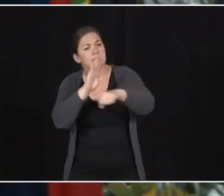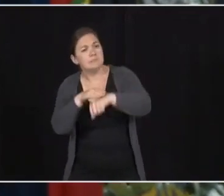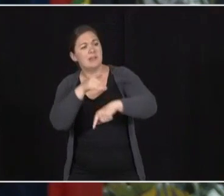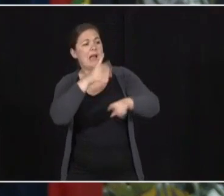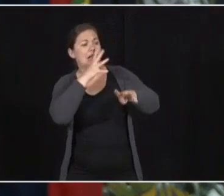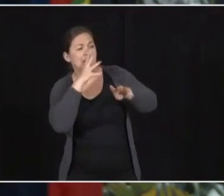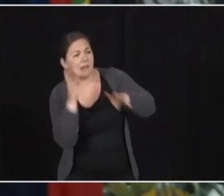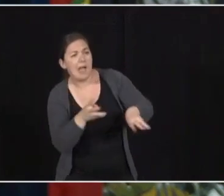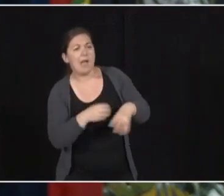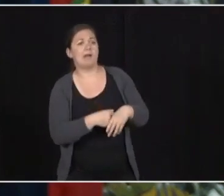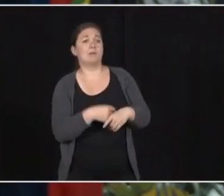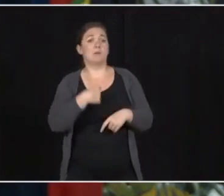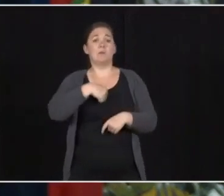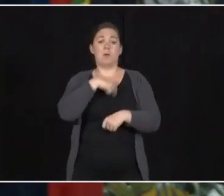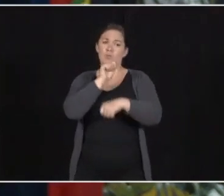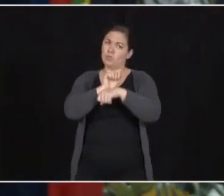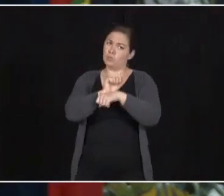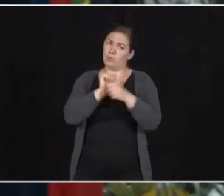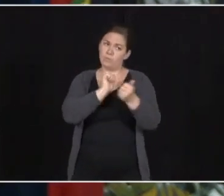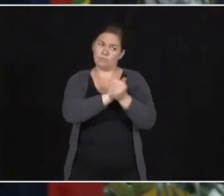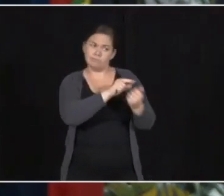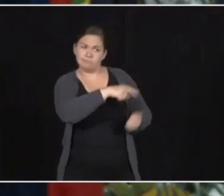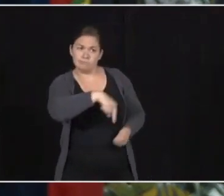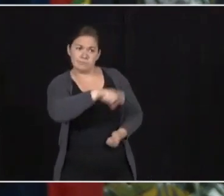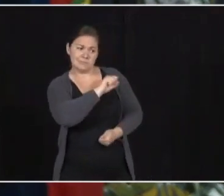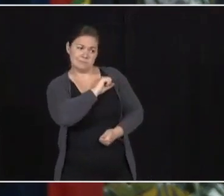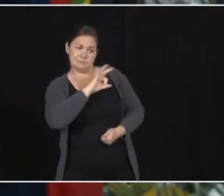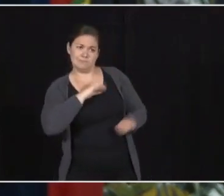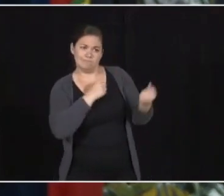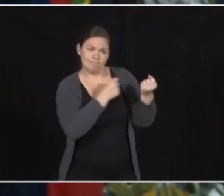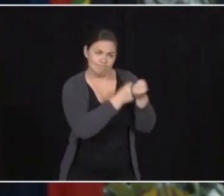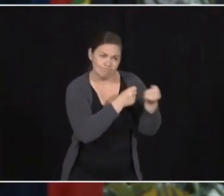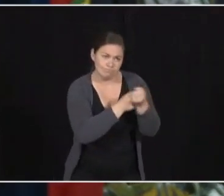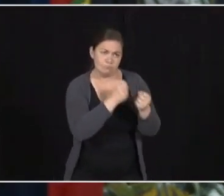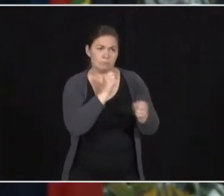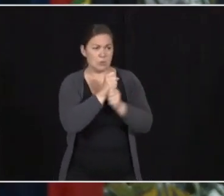And make sure they can provide the standard of care to the residents.